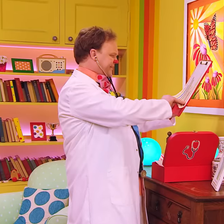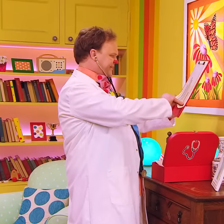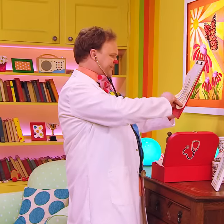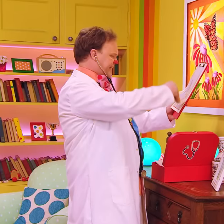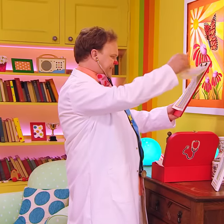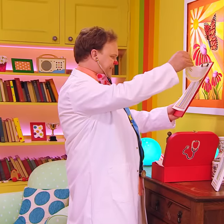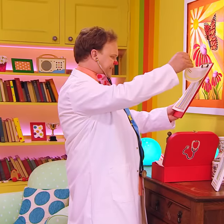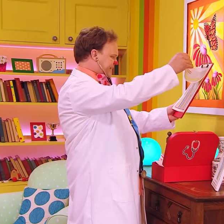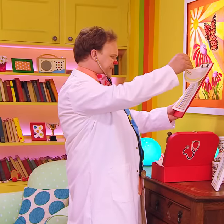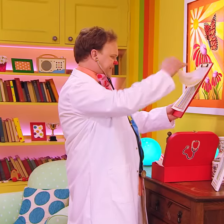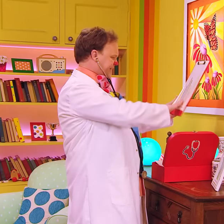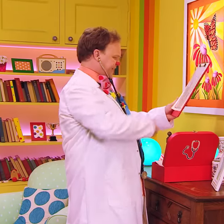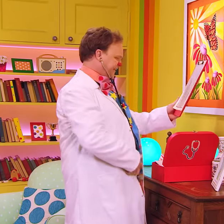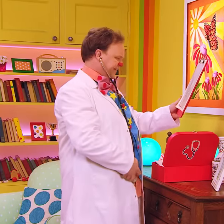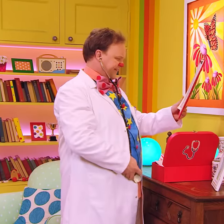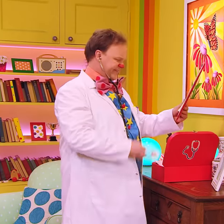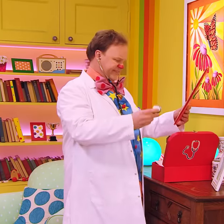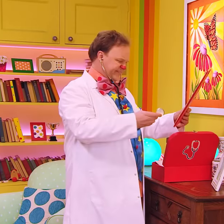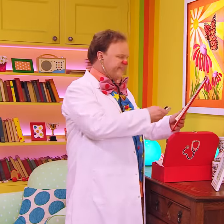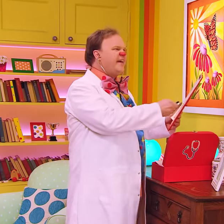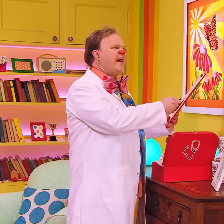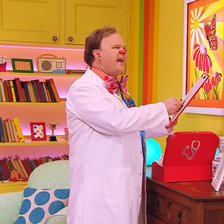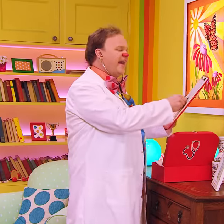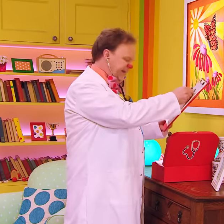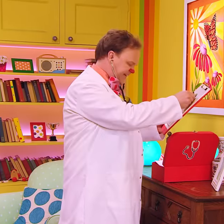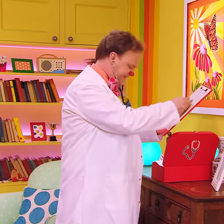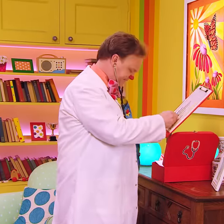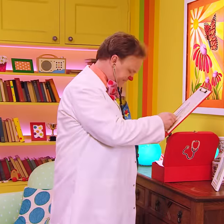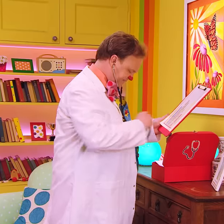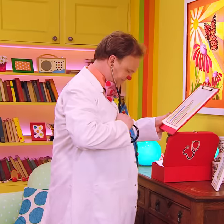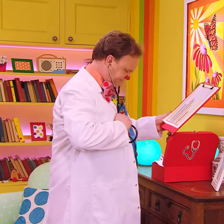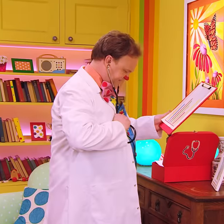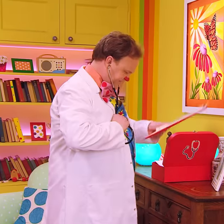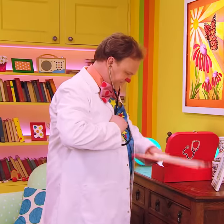interesting good yes dr tumble dr